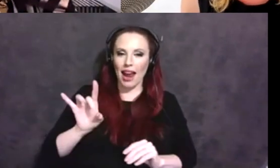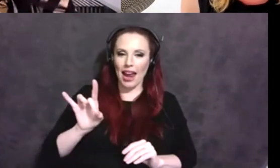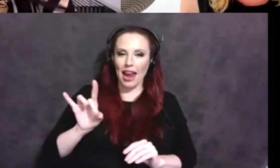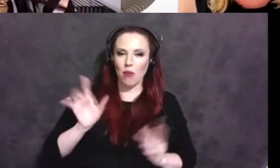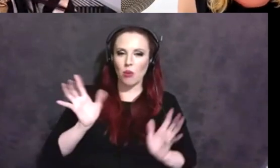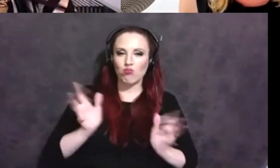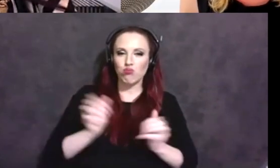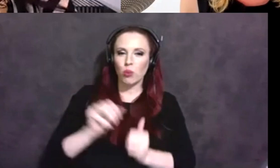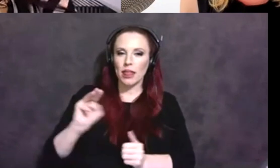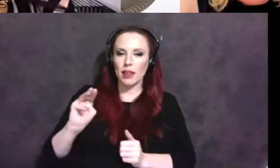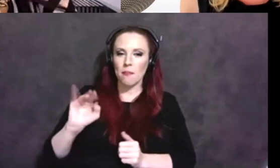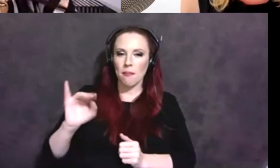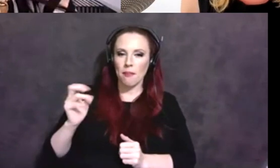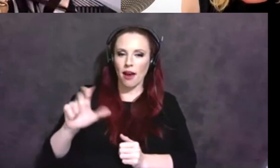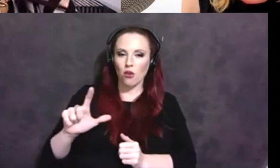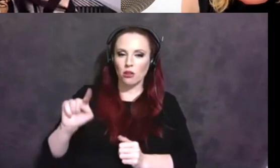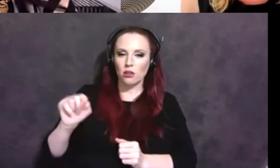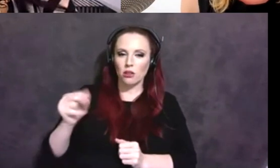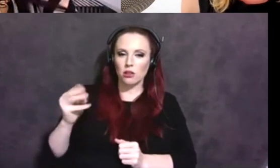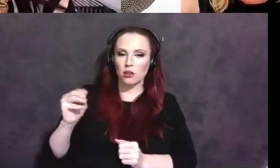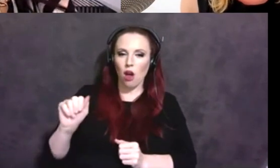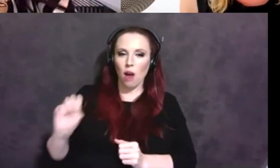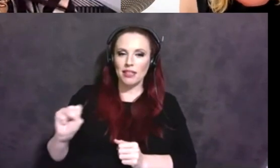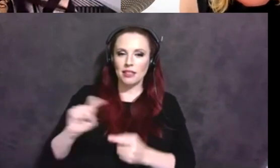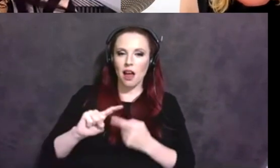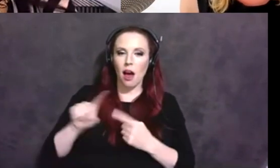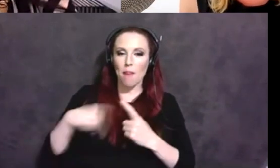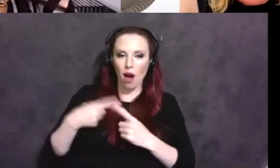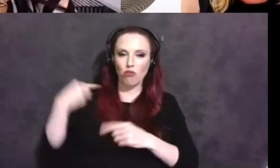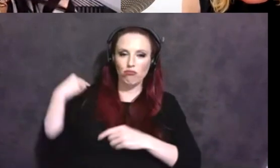This is an important topic particularly given where we are right now. I think it kind of